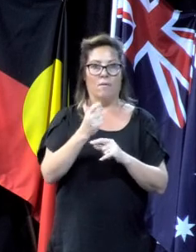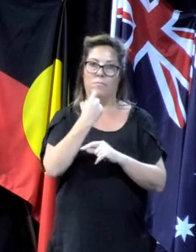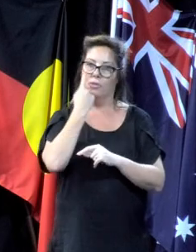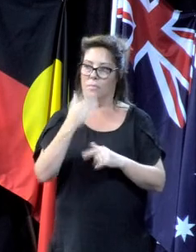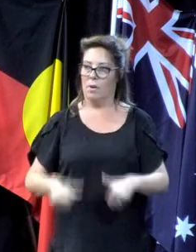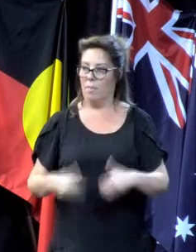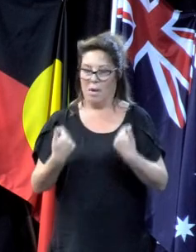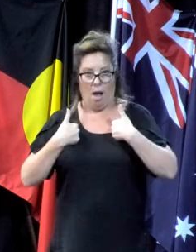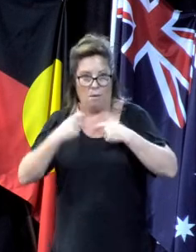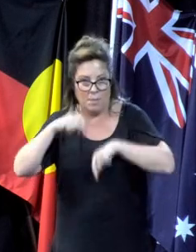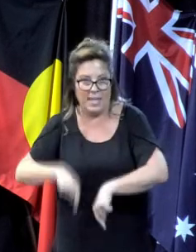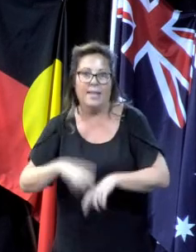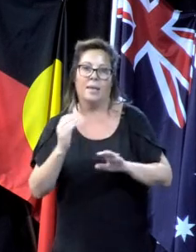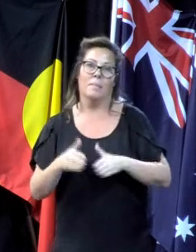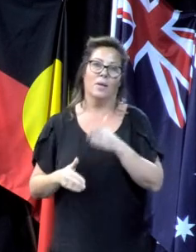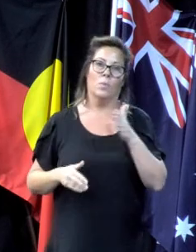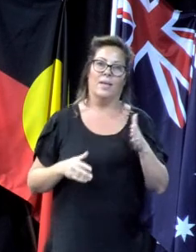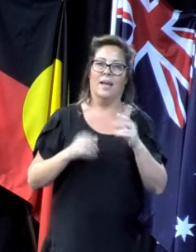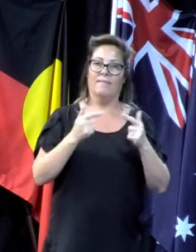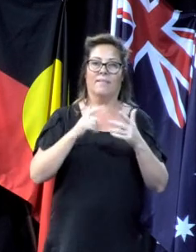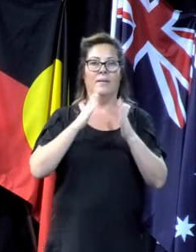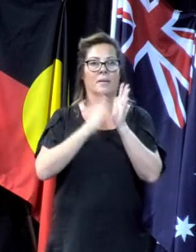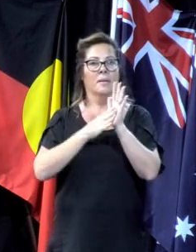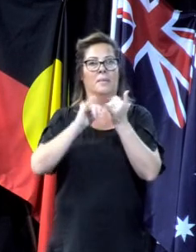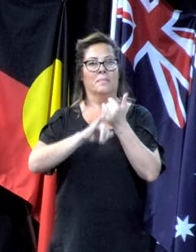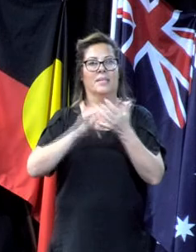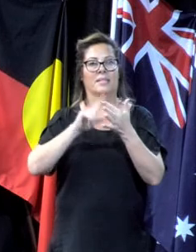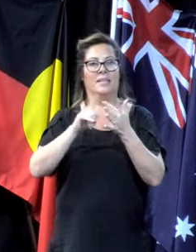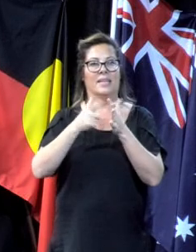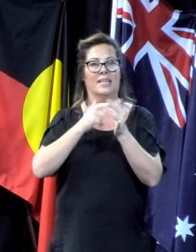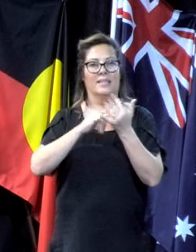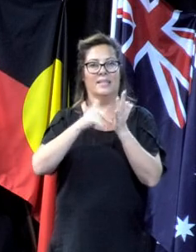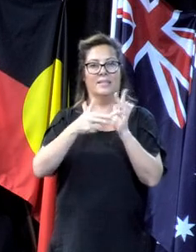And we will hear from Ms Dunstone. Is Ms Dunstone the only witness for tomorrow? She is.